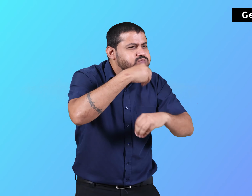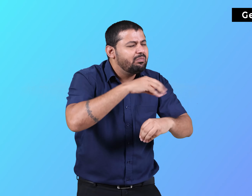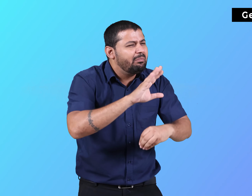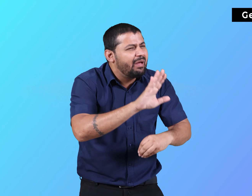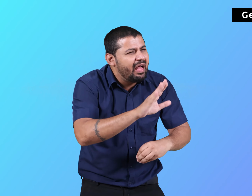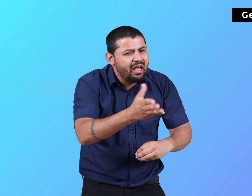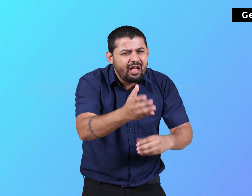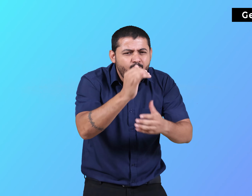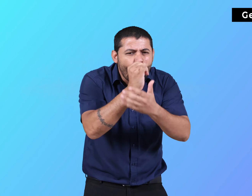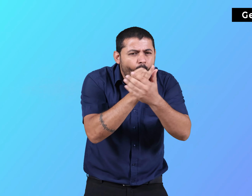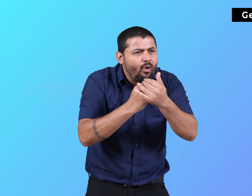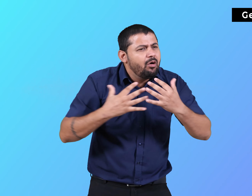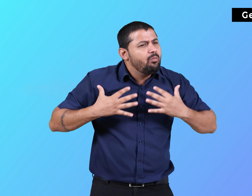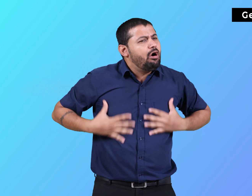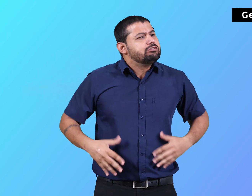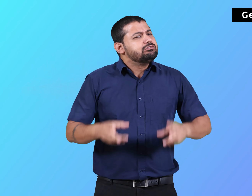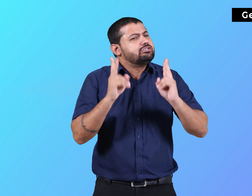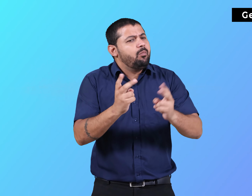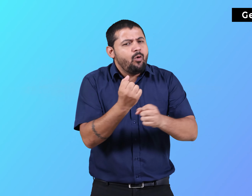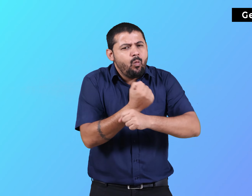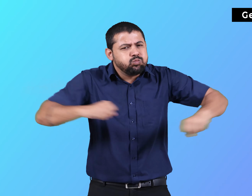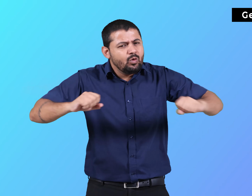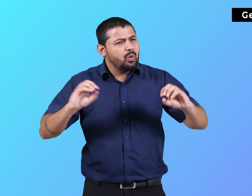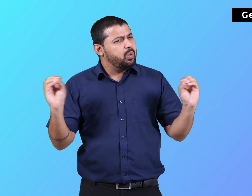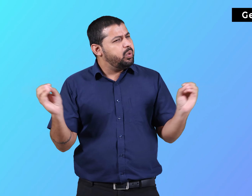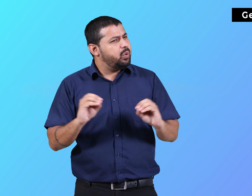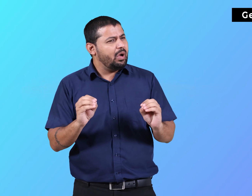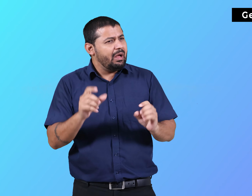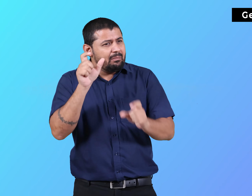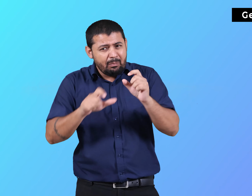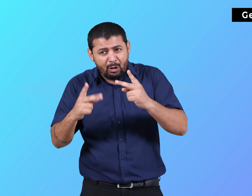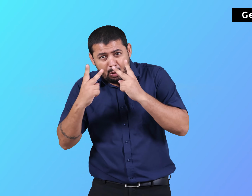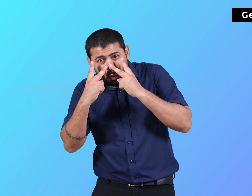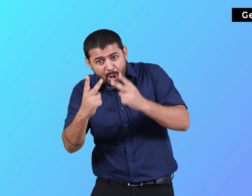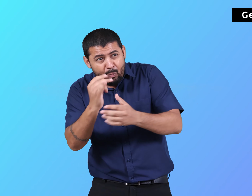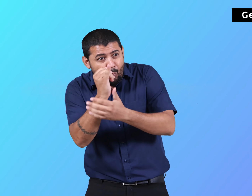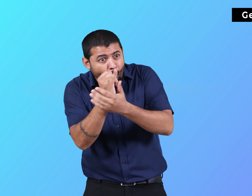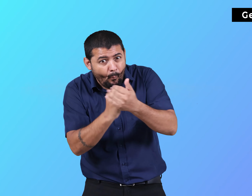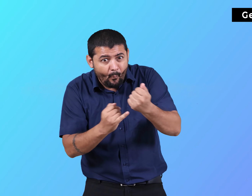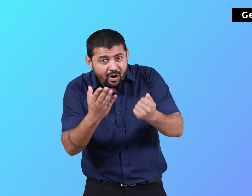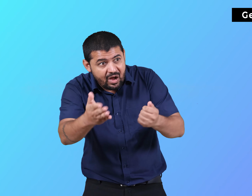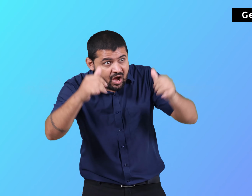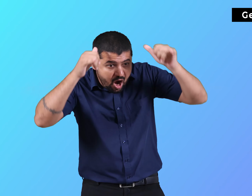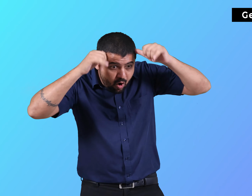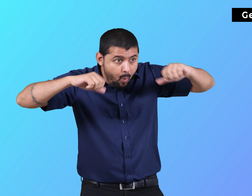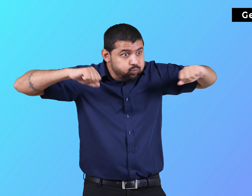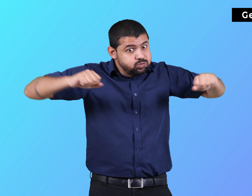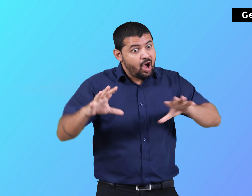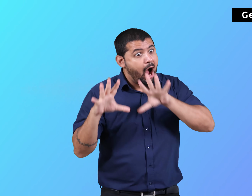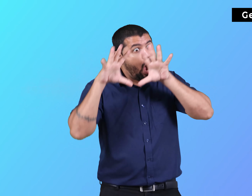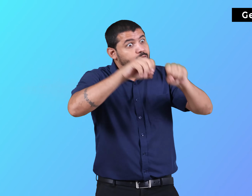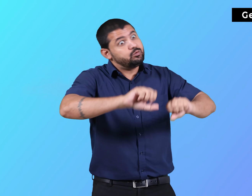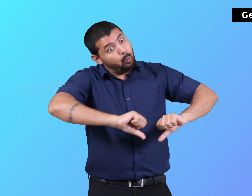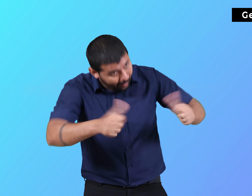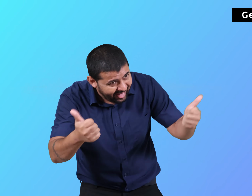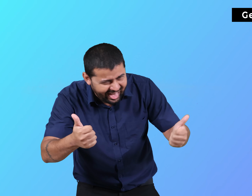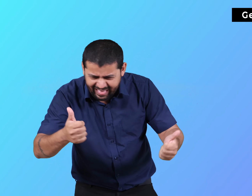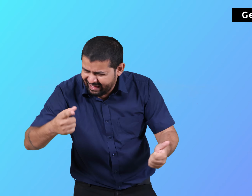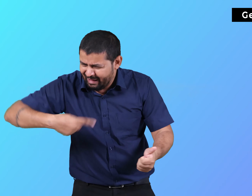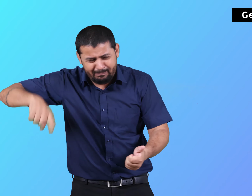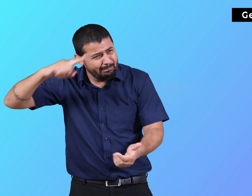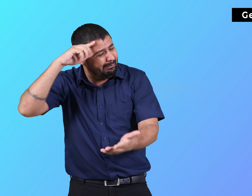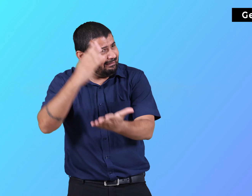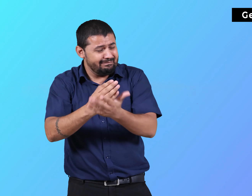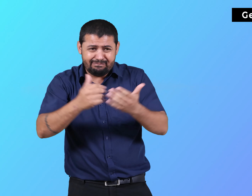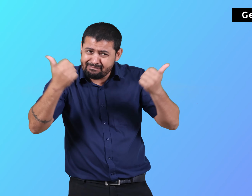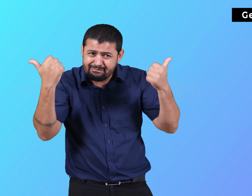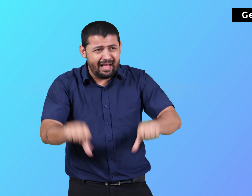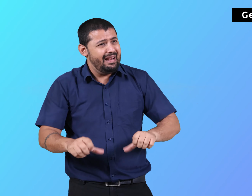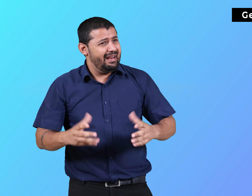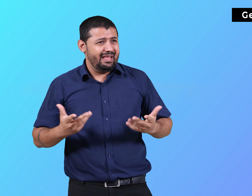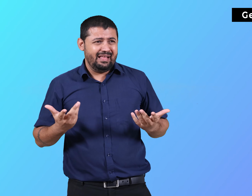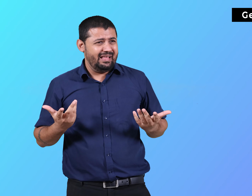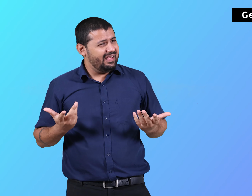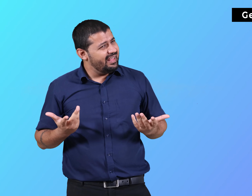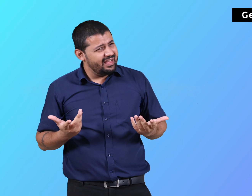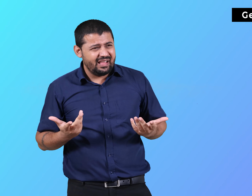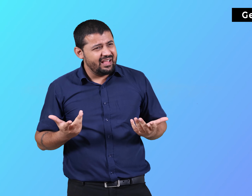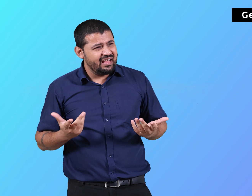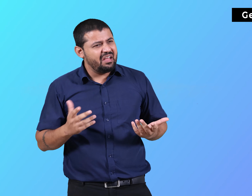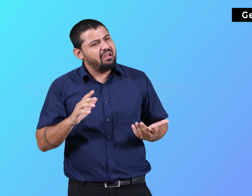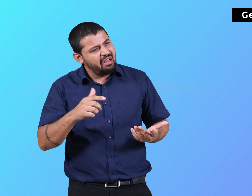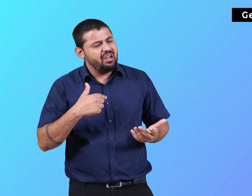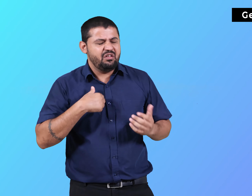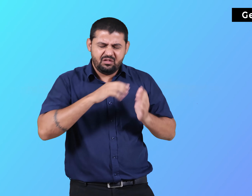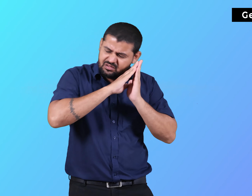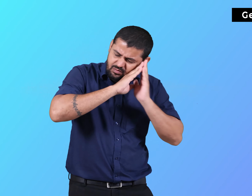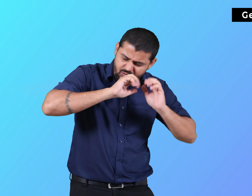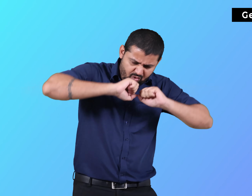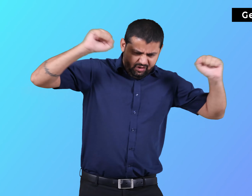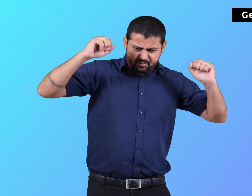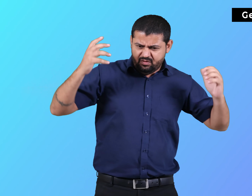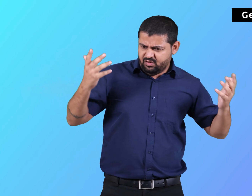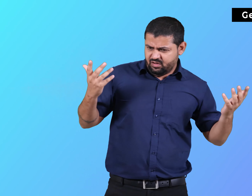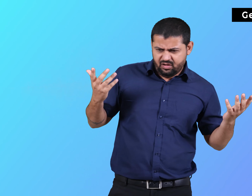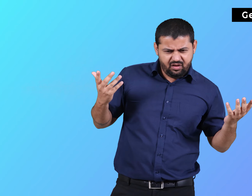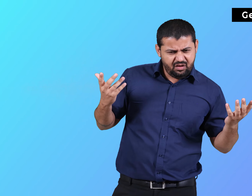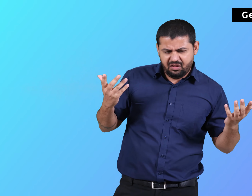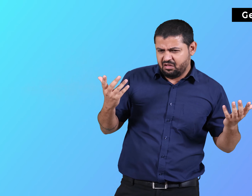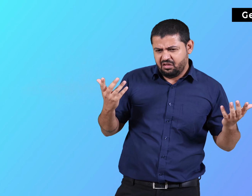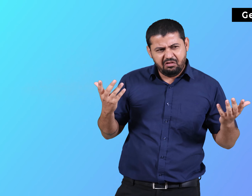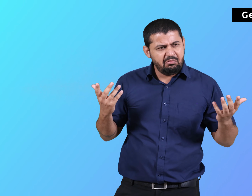but they still looked thin and sick. You couldn’t even tell they had eaten the healthy cows. They looked as thin and sick as they did in the beginning. Then I woke up.